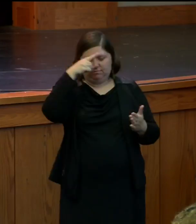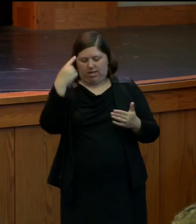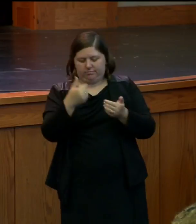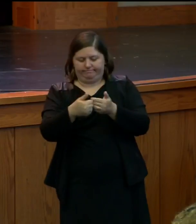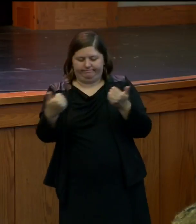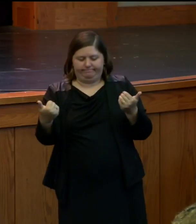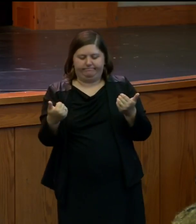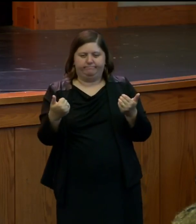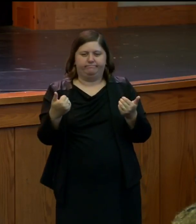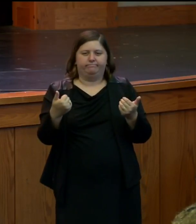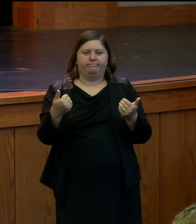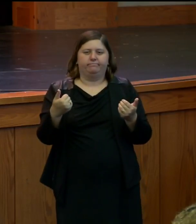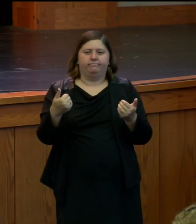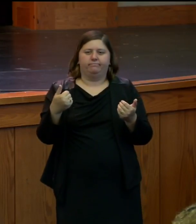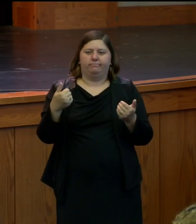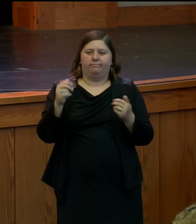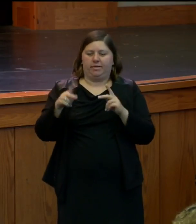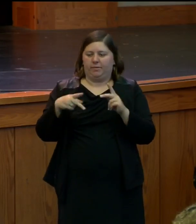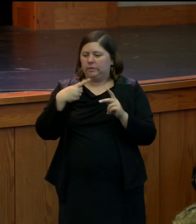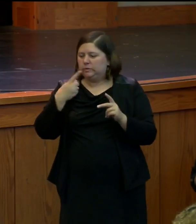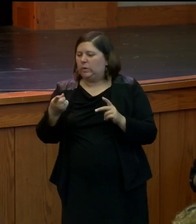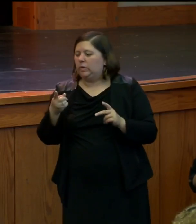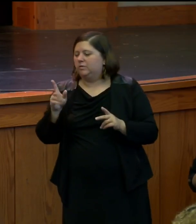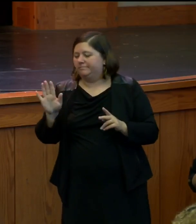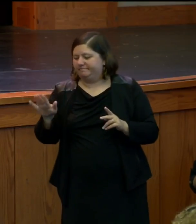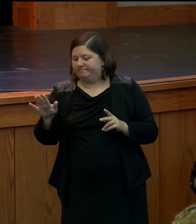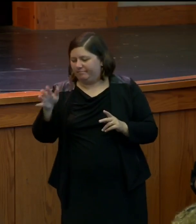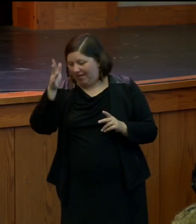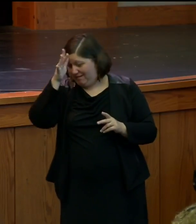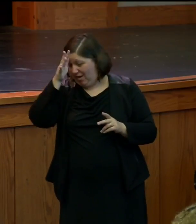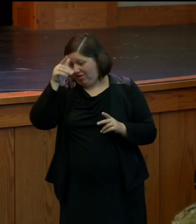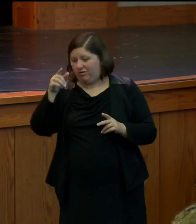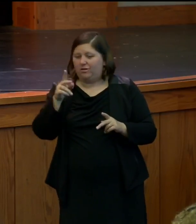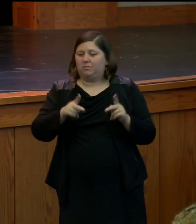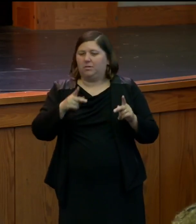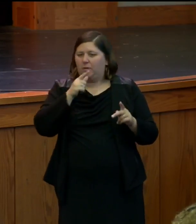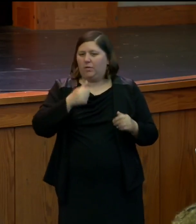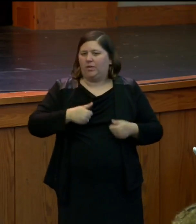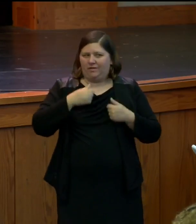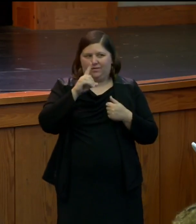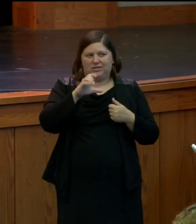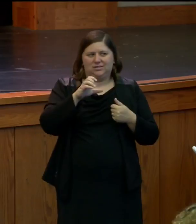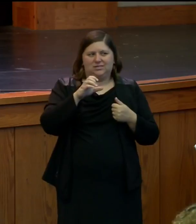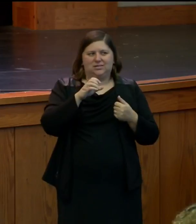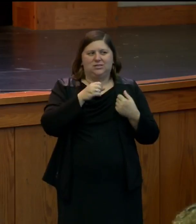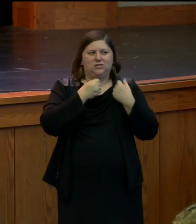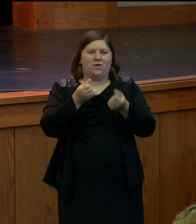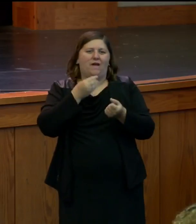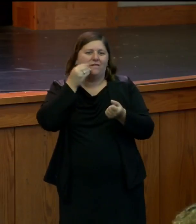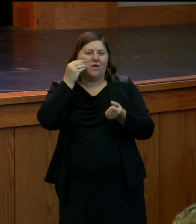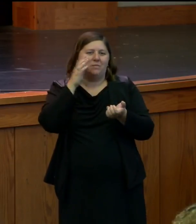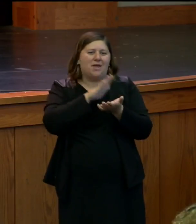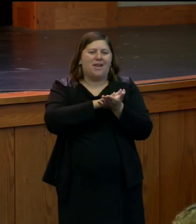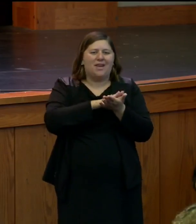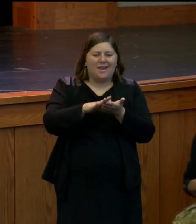HE WAS THEN TOLD THE PEOPLE LIVING IN D.C., HIS RELATIVES ALL CAME TOMORROW DRIVING IN NICE CARS WITH THE TAGS AND ET